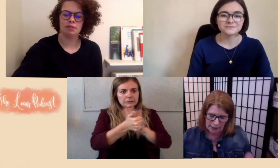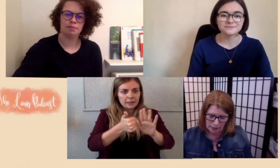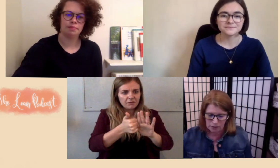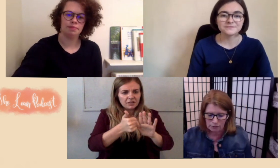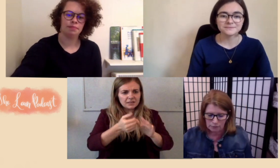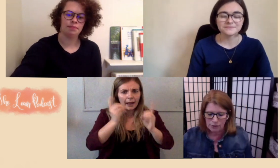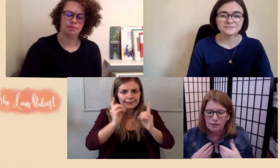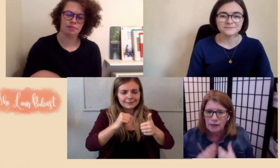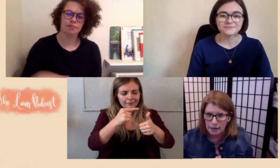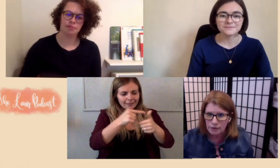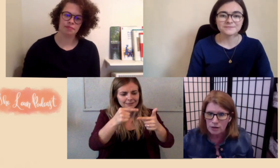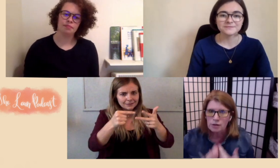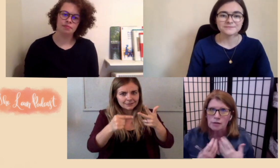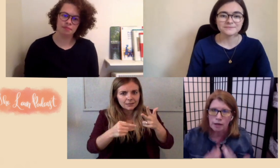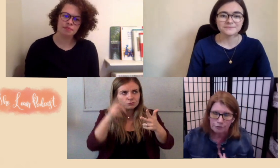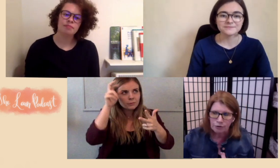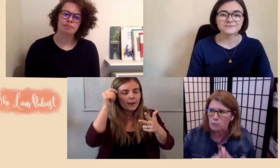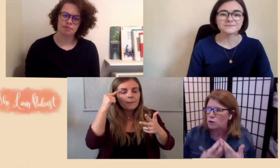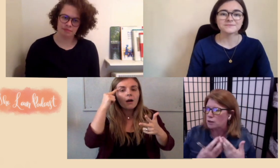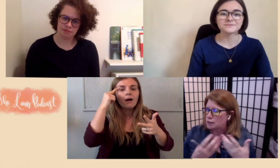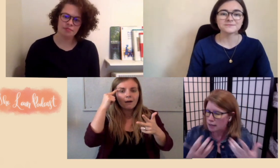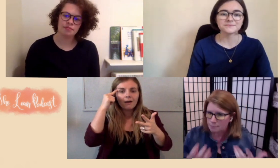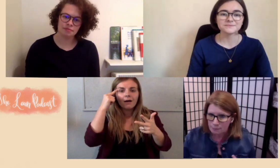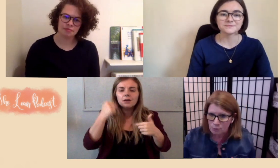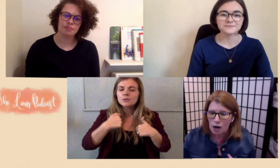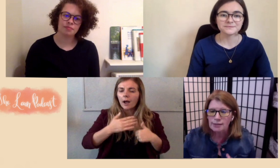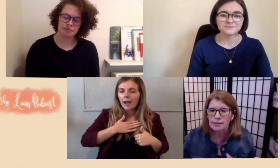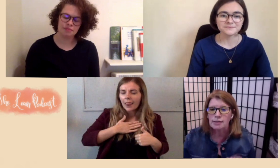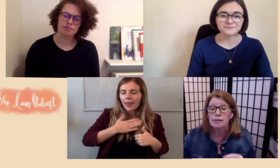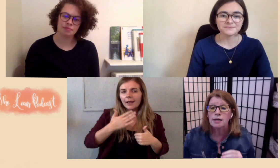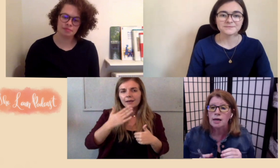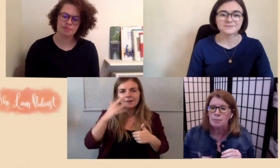as the book of Ecclesiastes says, "there's nothing new under the sun."